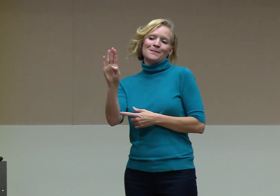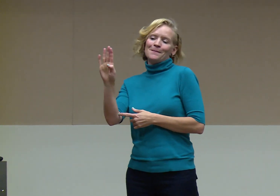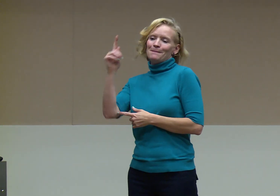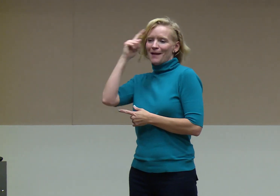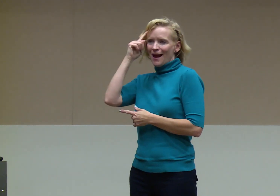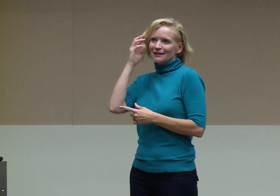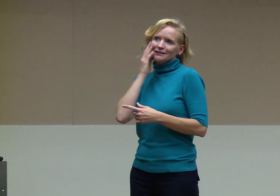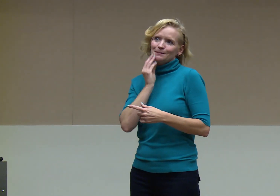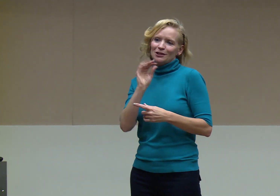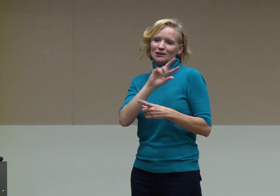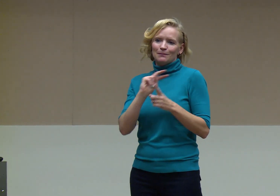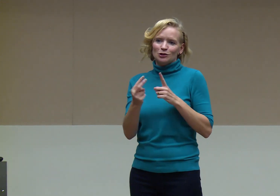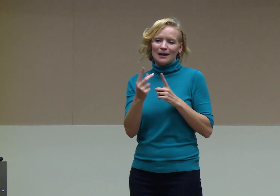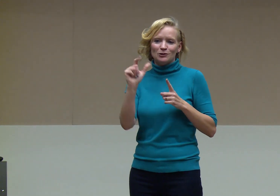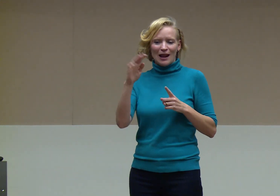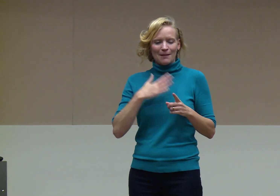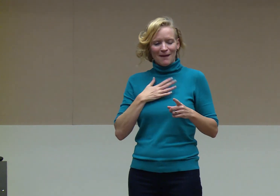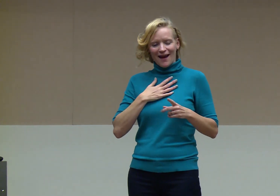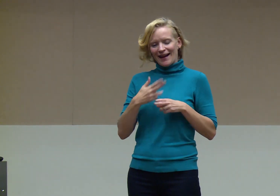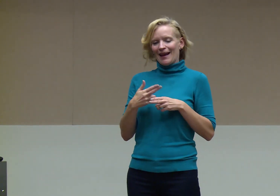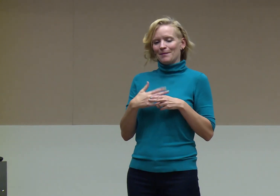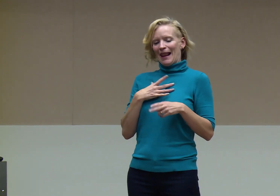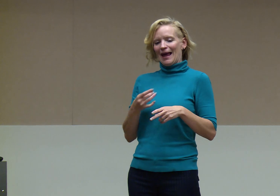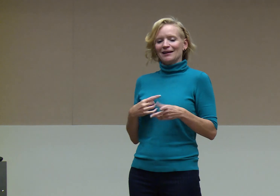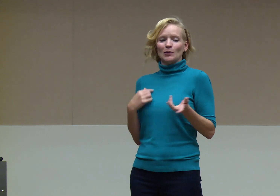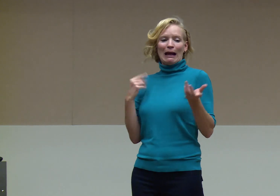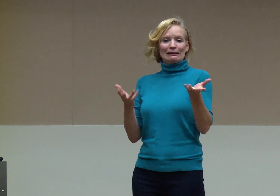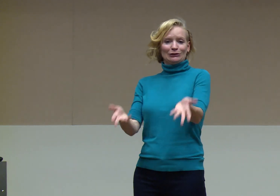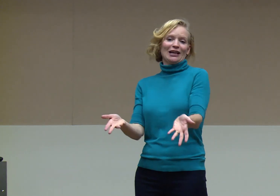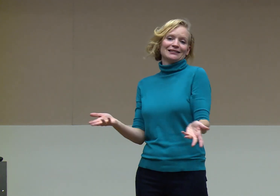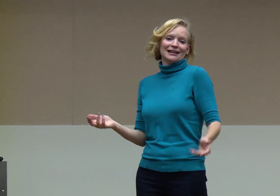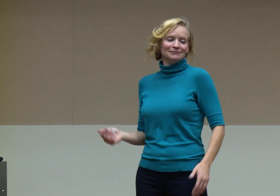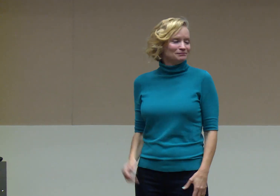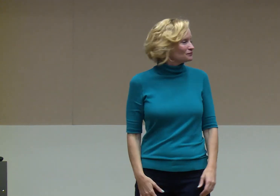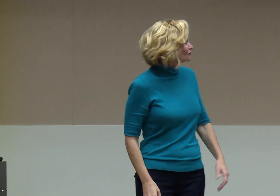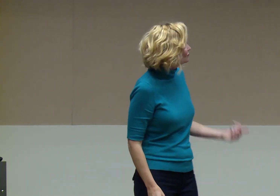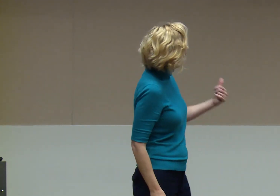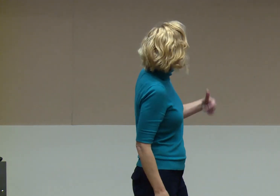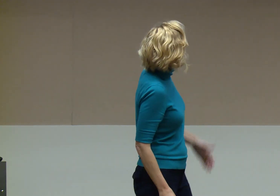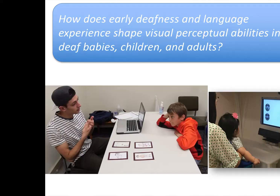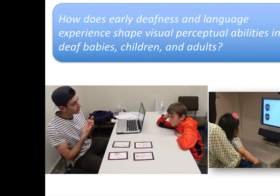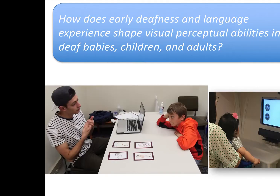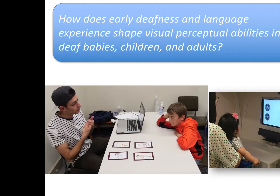the Mind, Experience and Perception Lab, which is what I like and what we went with.